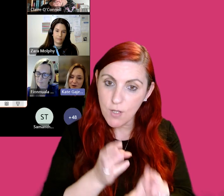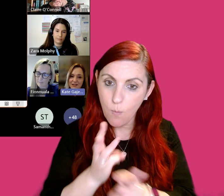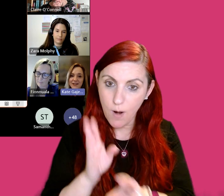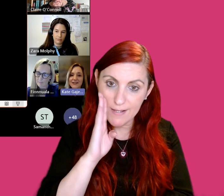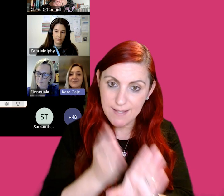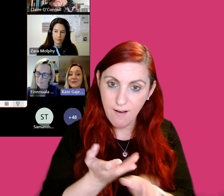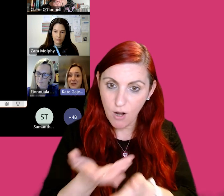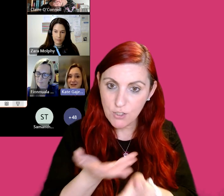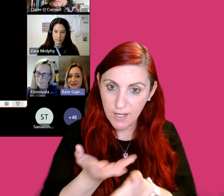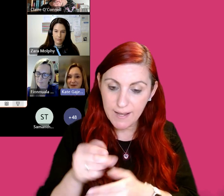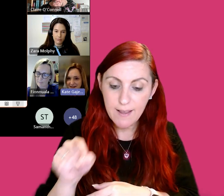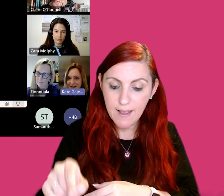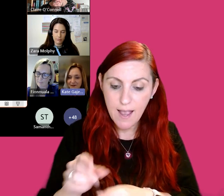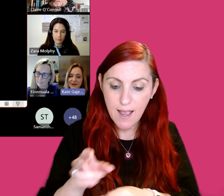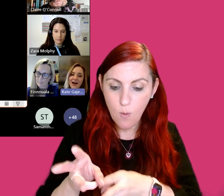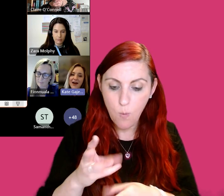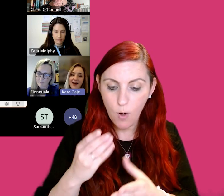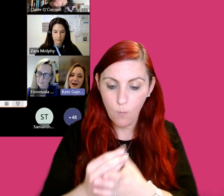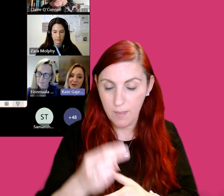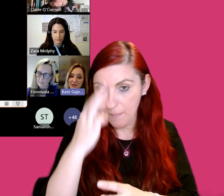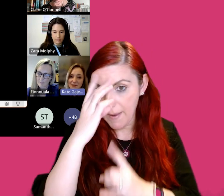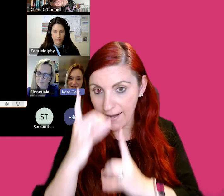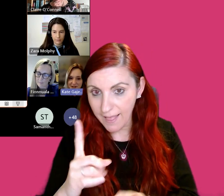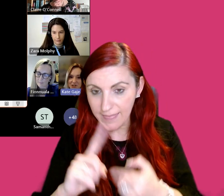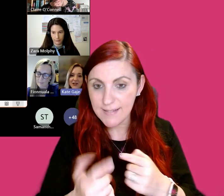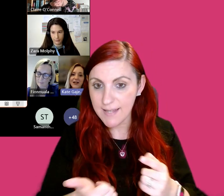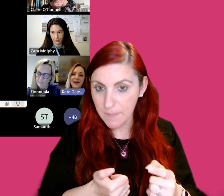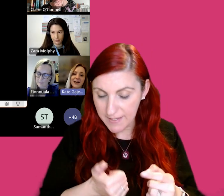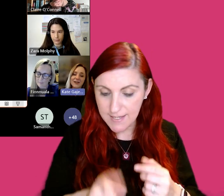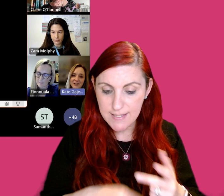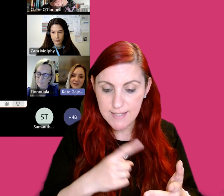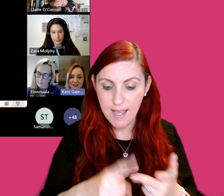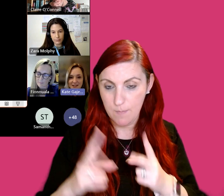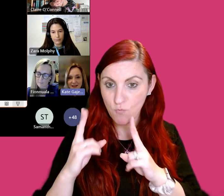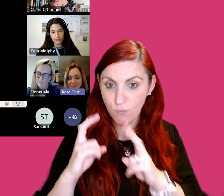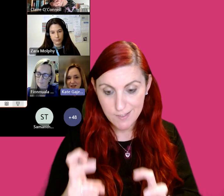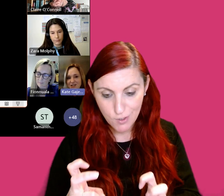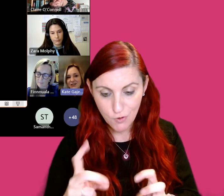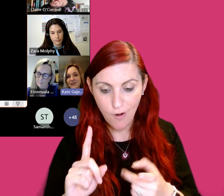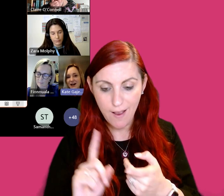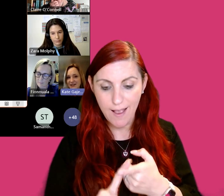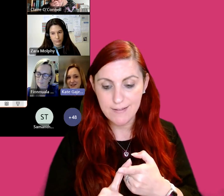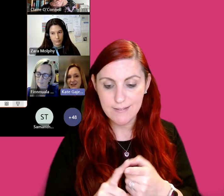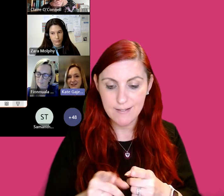worked in diabetes and mental health uh I'm also a researcher and I conducted a PhD on accessing